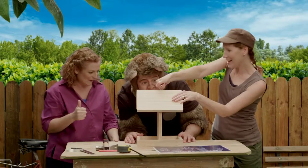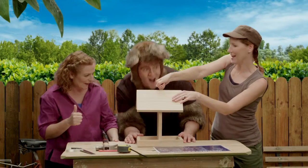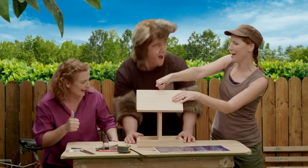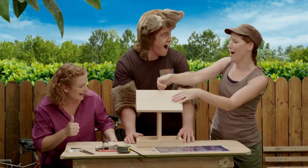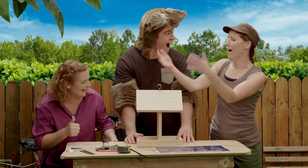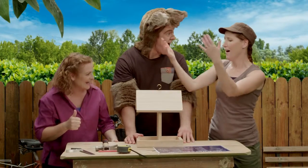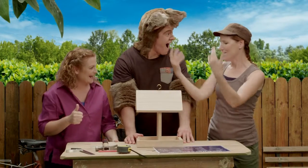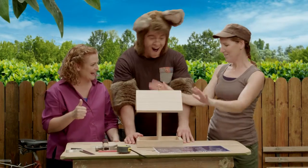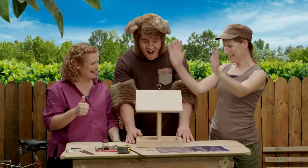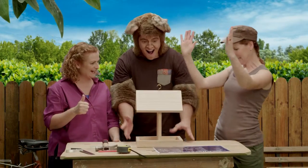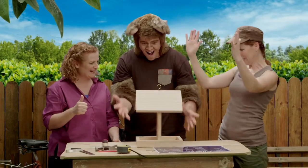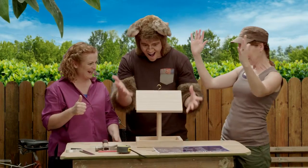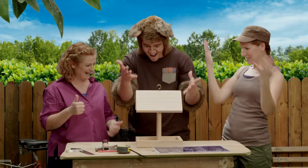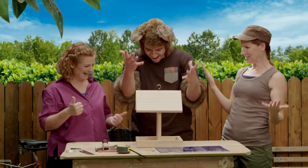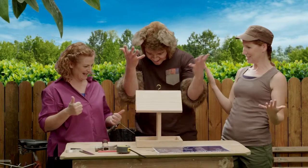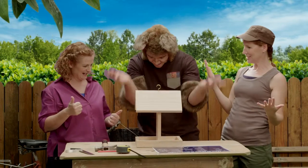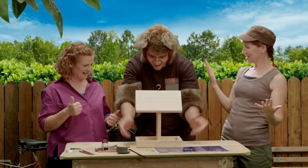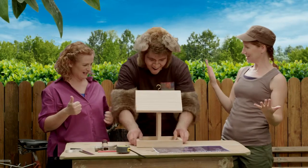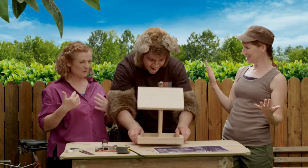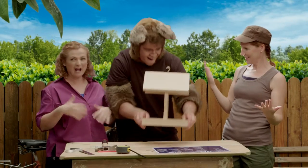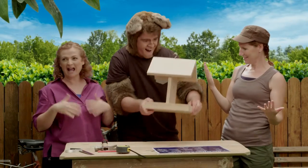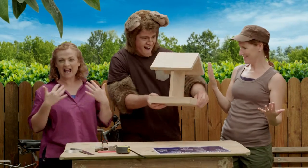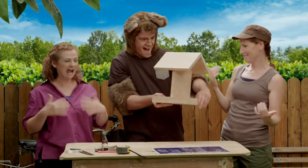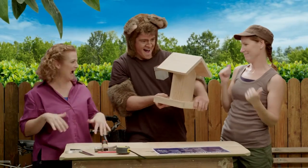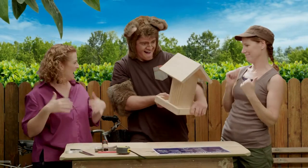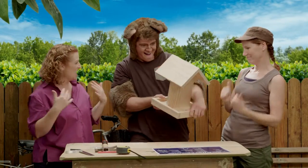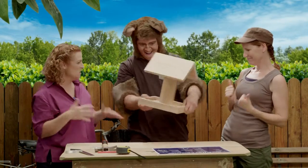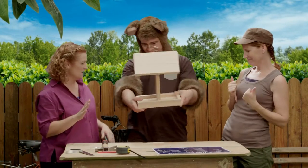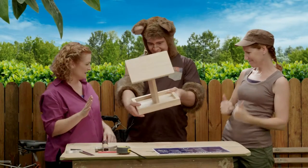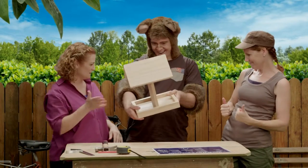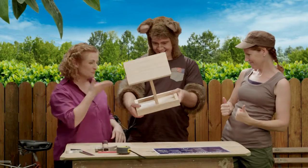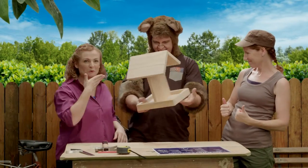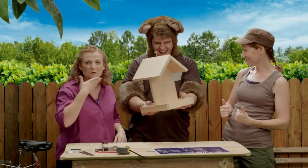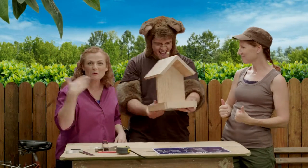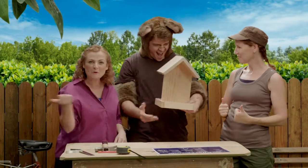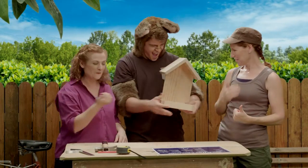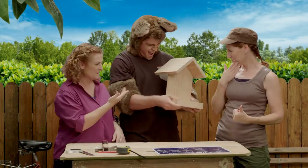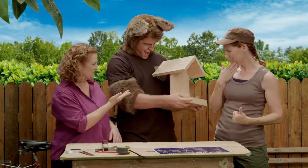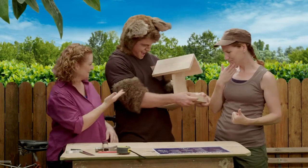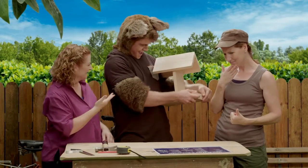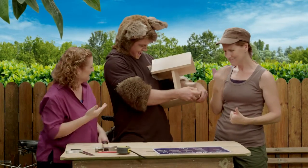And now, it's finished! Wow! It is beautiful!